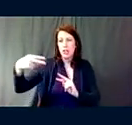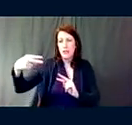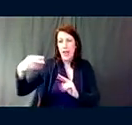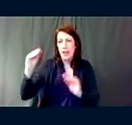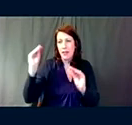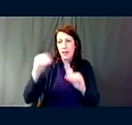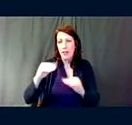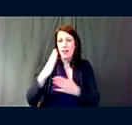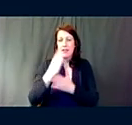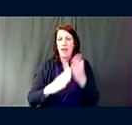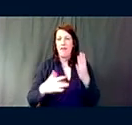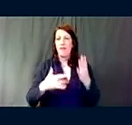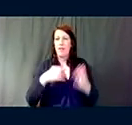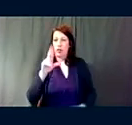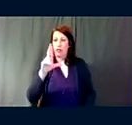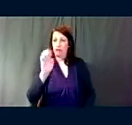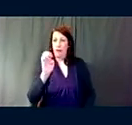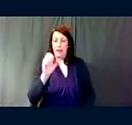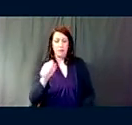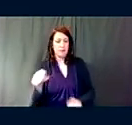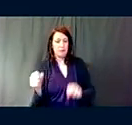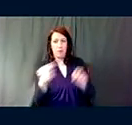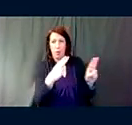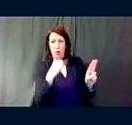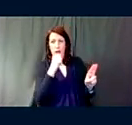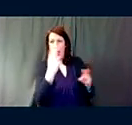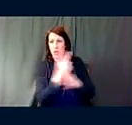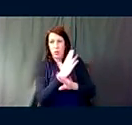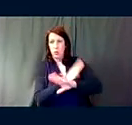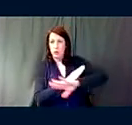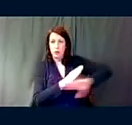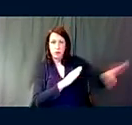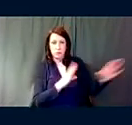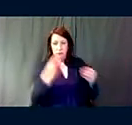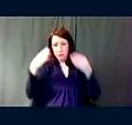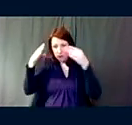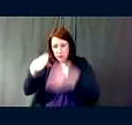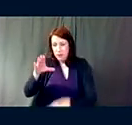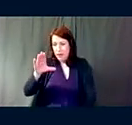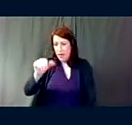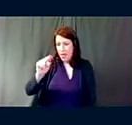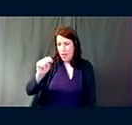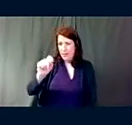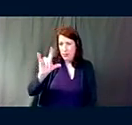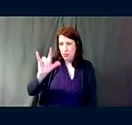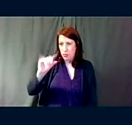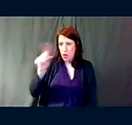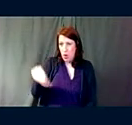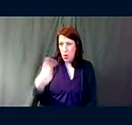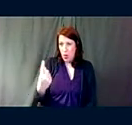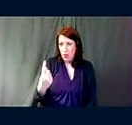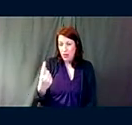COMPONENTS, SO SOME BELIEVE WE SHOULD THROW RACE OUT OF THE DISCUSSION AND USE ANCESTRY AND JUST MEASURE THE ENVIRONMENT.